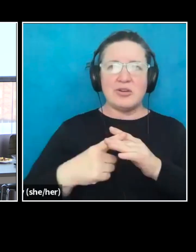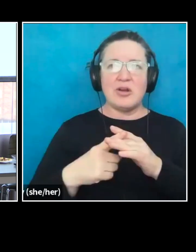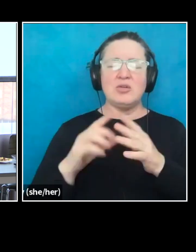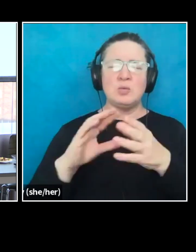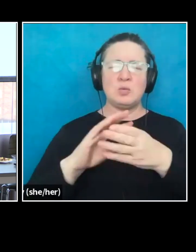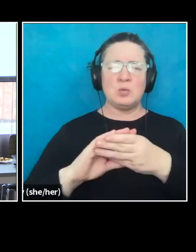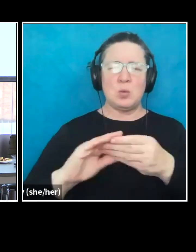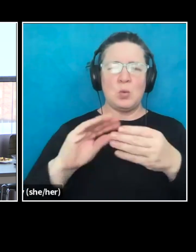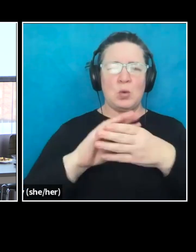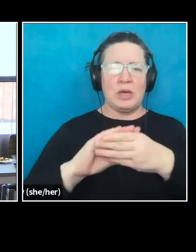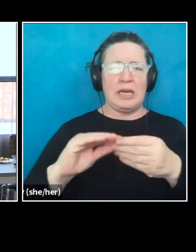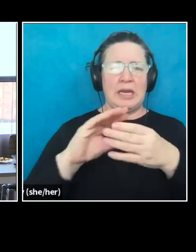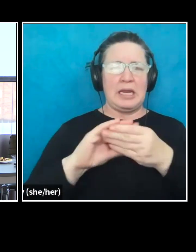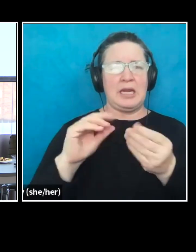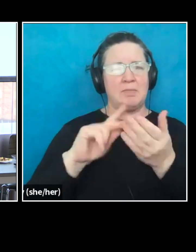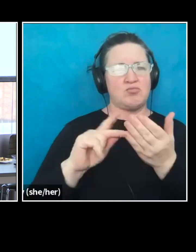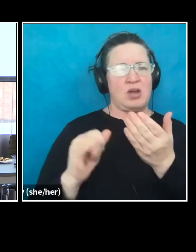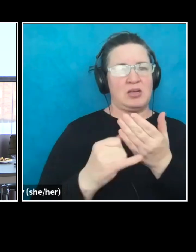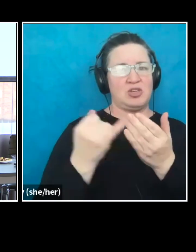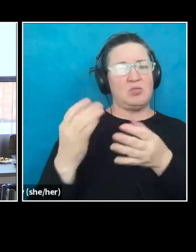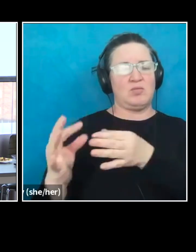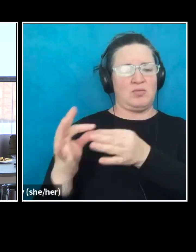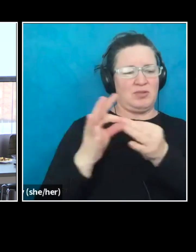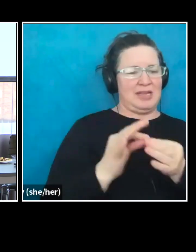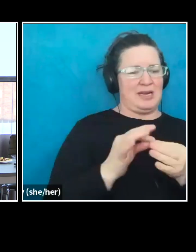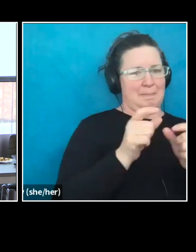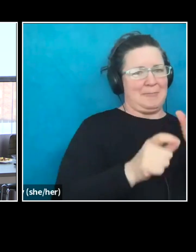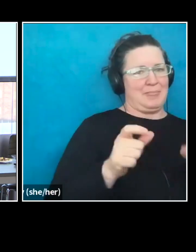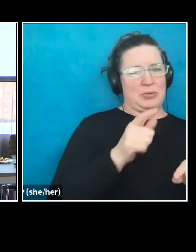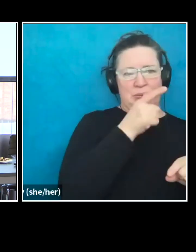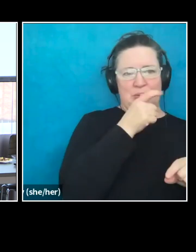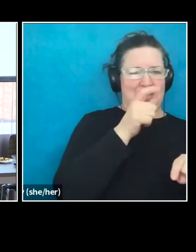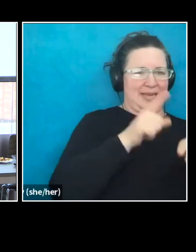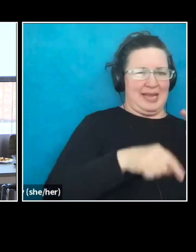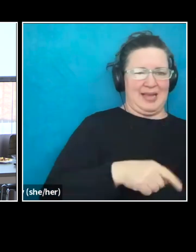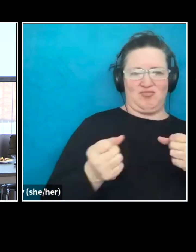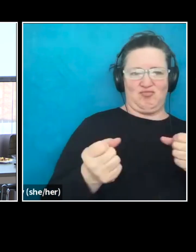people who can't drive. Uh I right away when I was hired there, I was on a team doing video